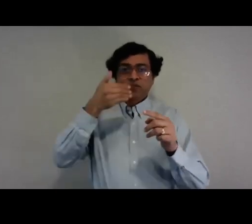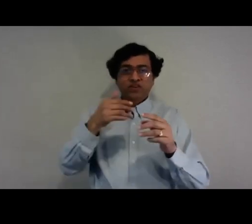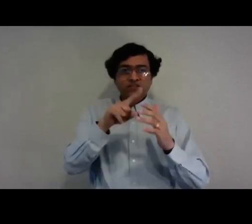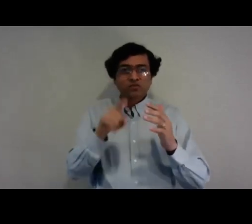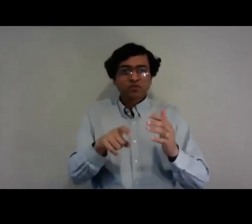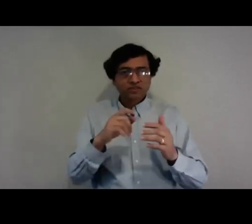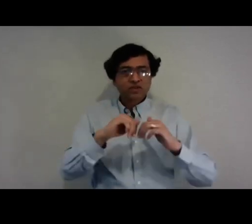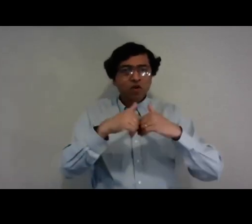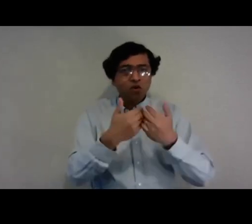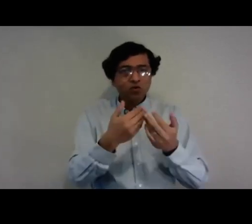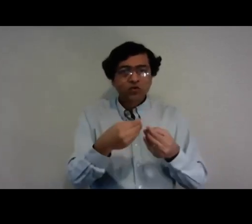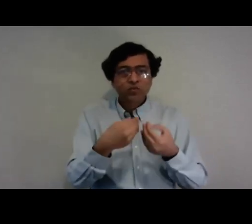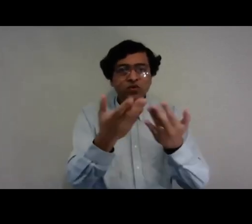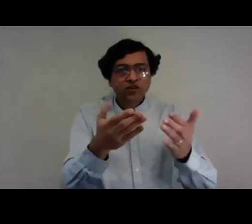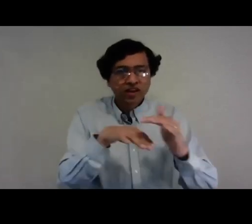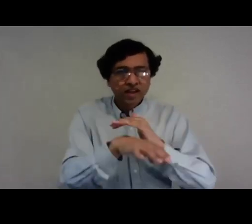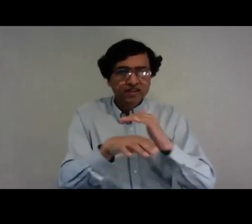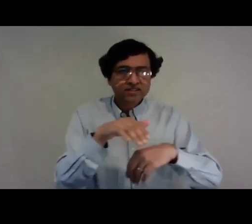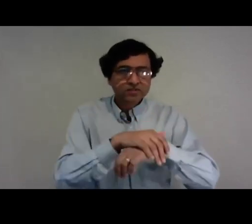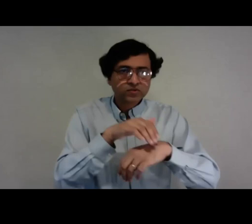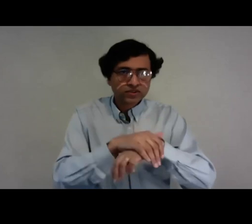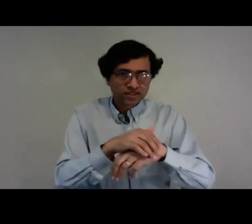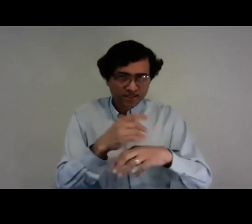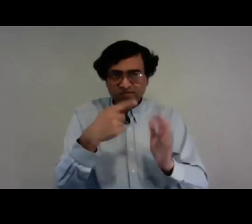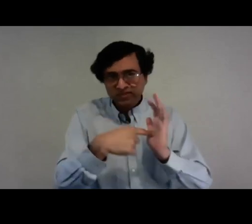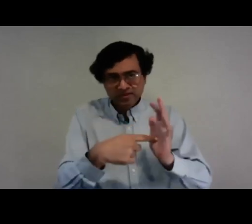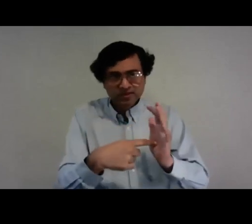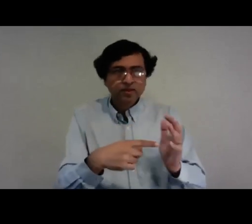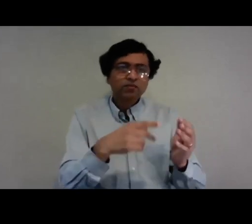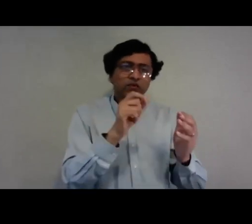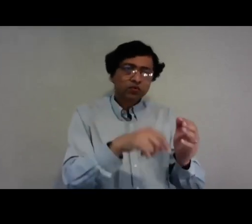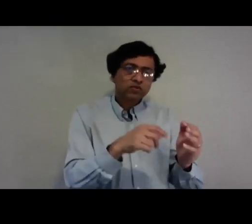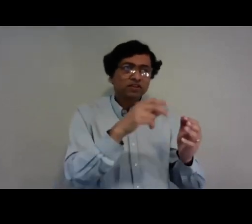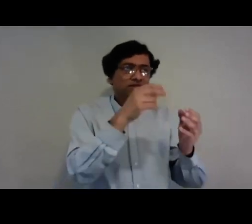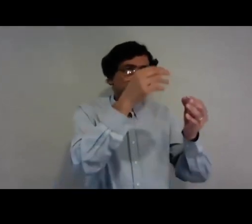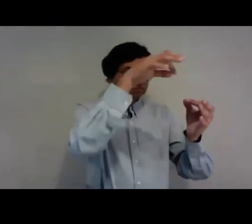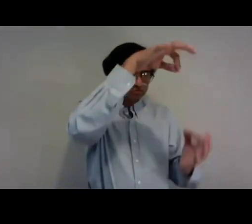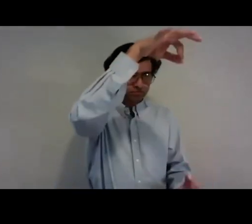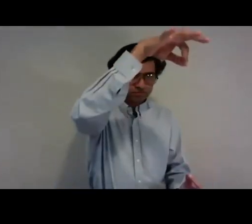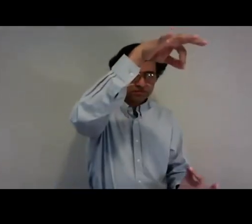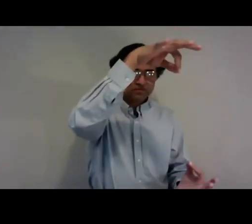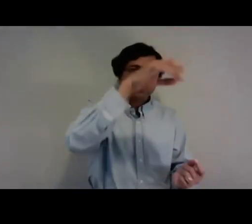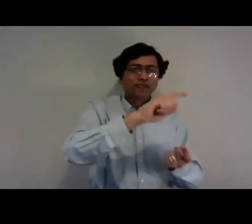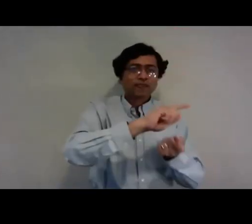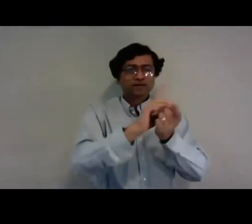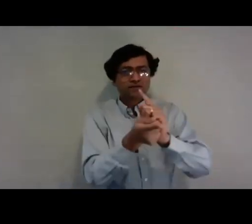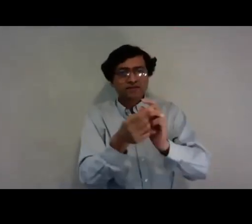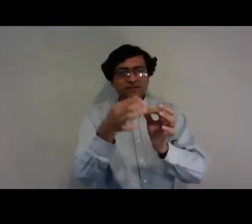request for that to be brought back in plain English, and you can do the same thing in an educational environment.